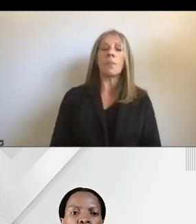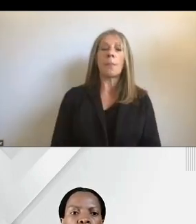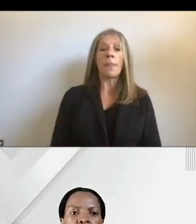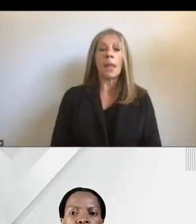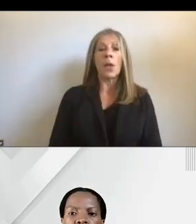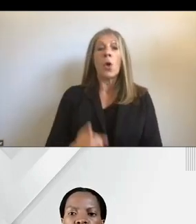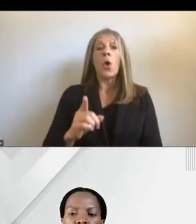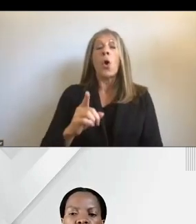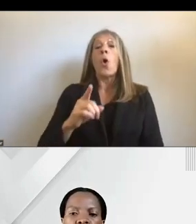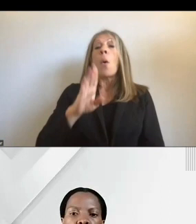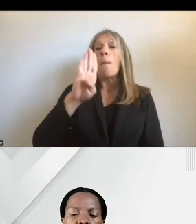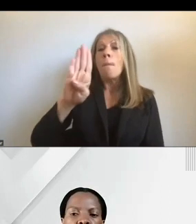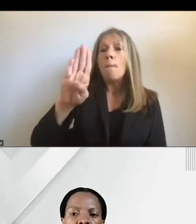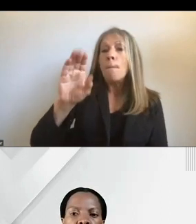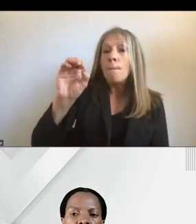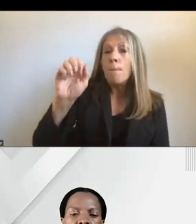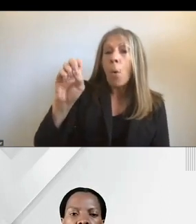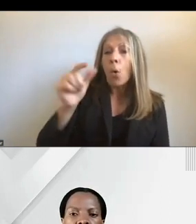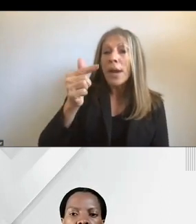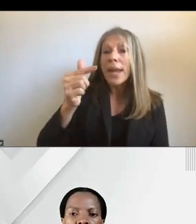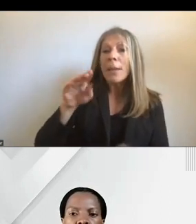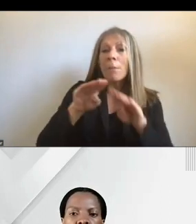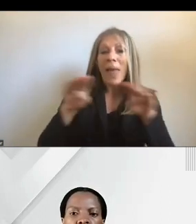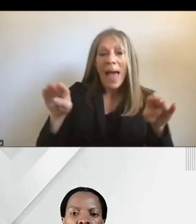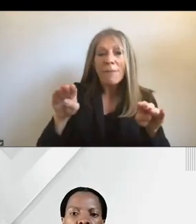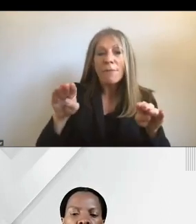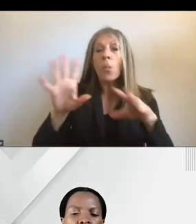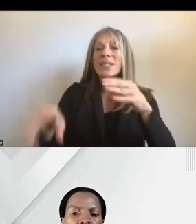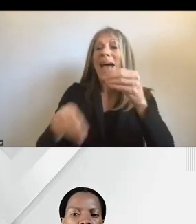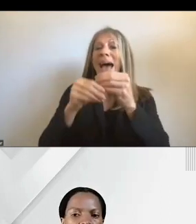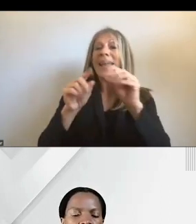Boarding platform is a term that was added to help clarify which